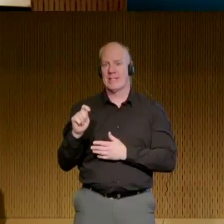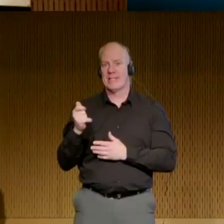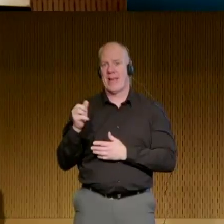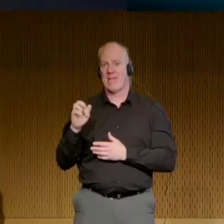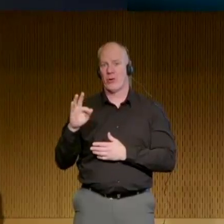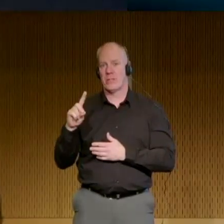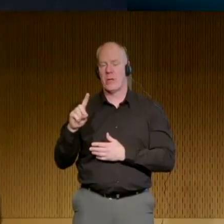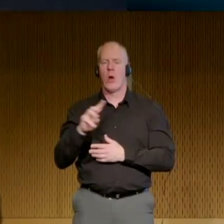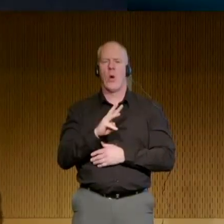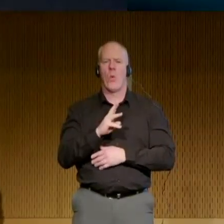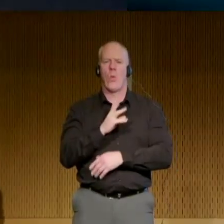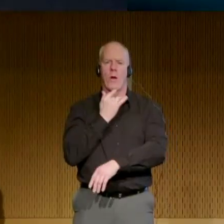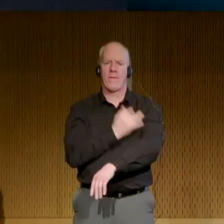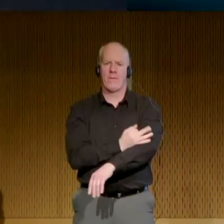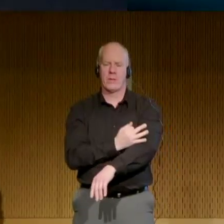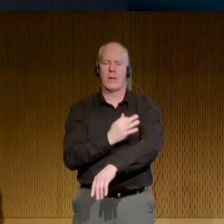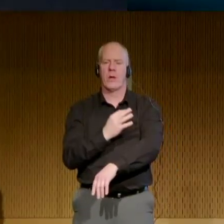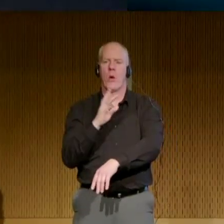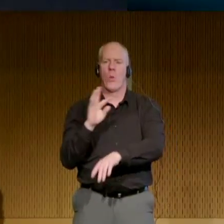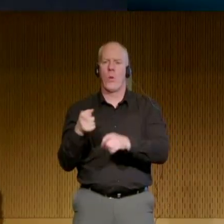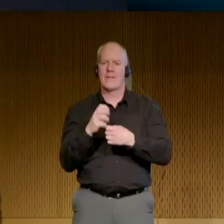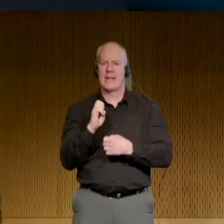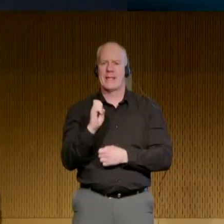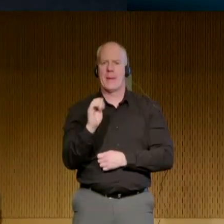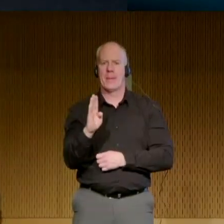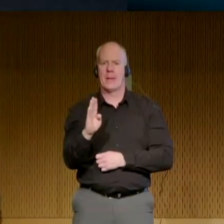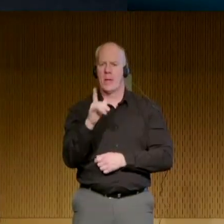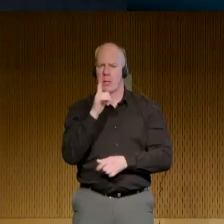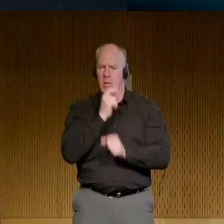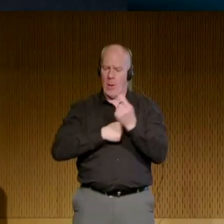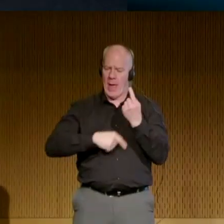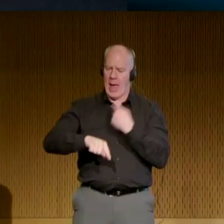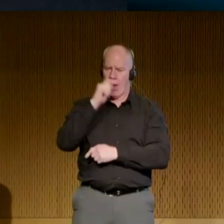and we are here this morning to talk to you about some of our experiences about